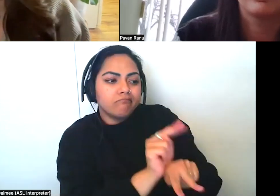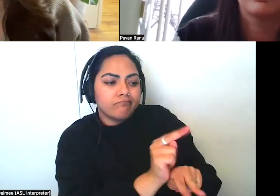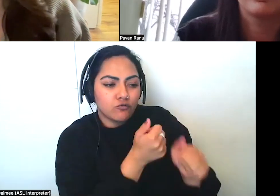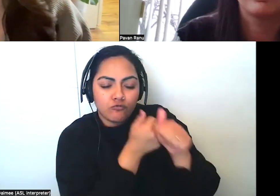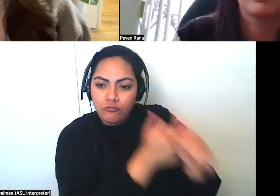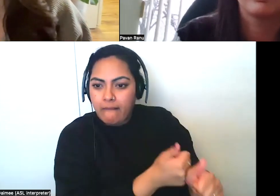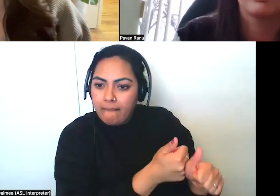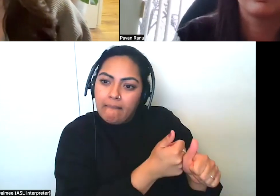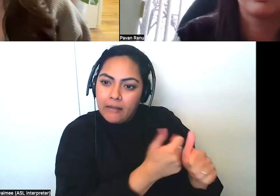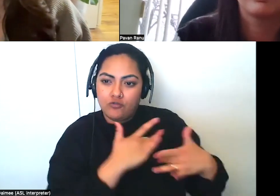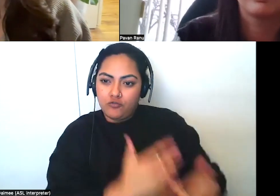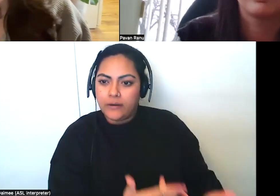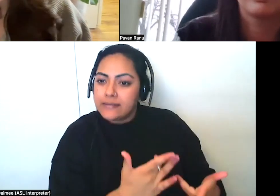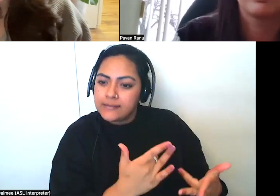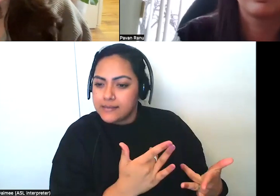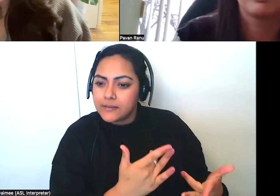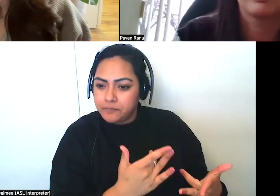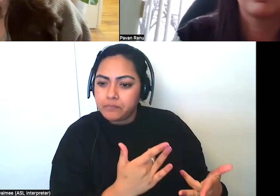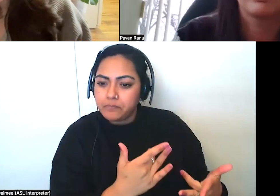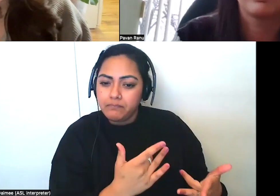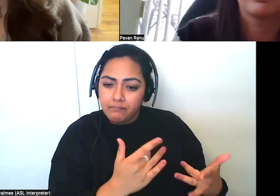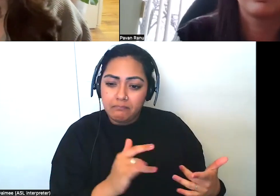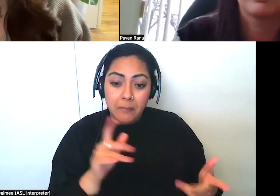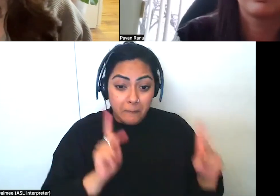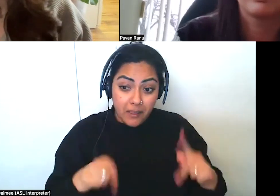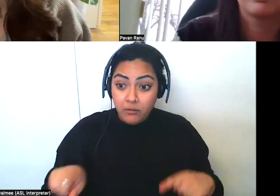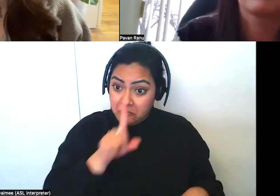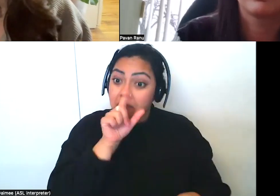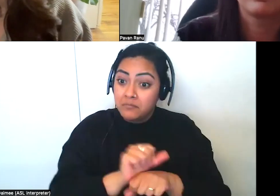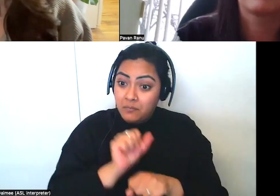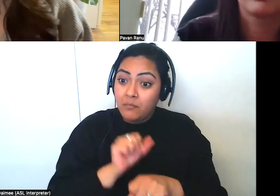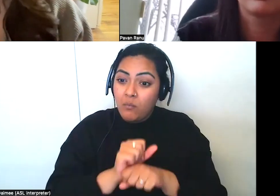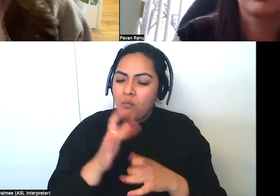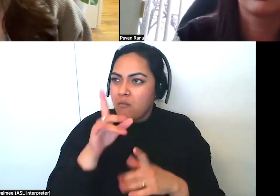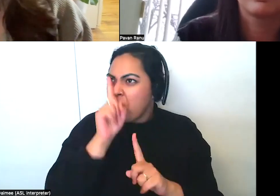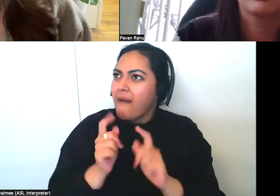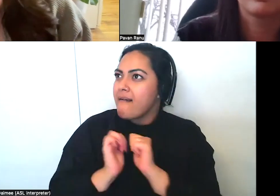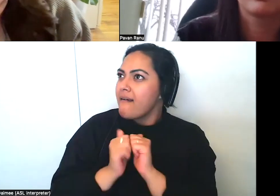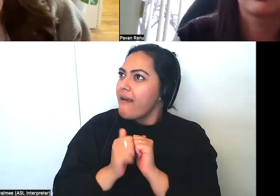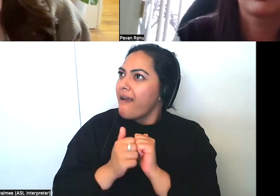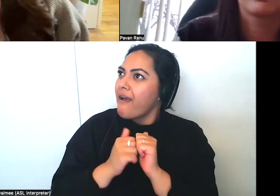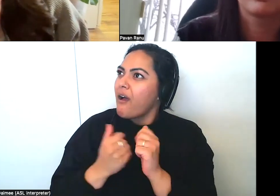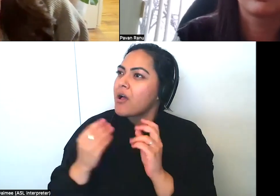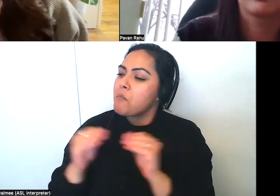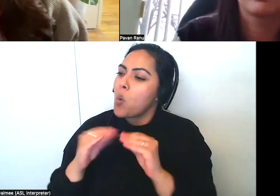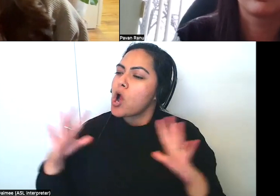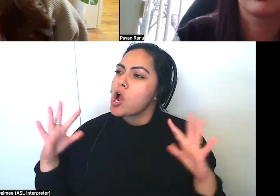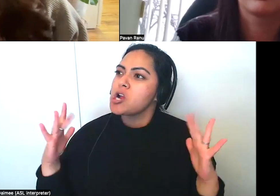bit if people are trying to maximise their living space. And I think I'll close off with maybe